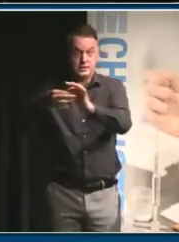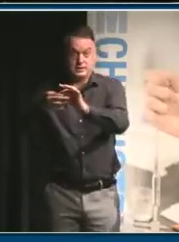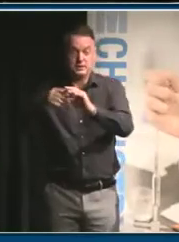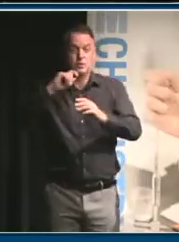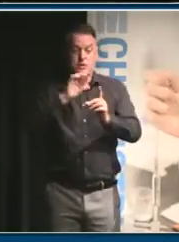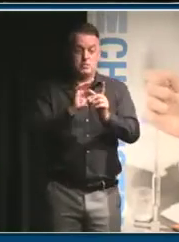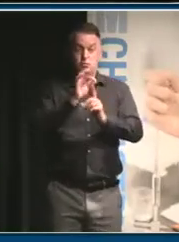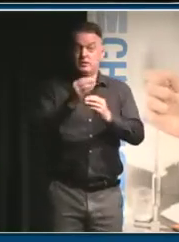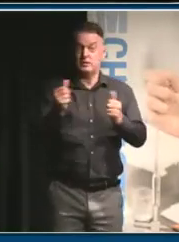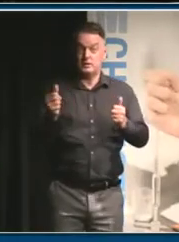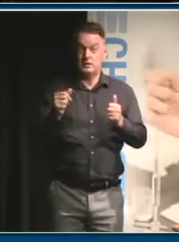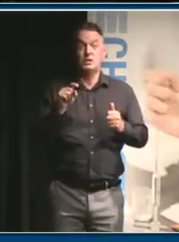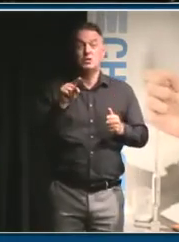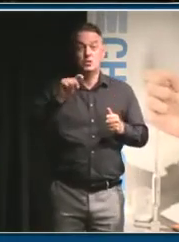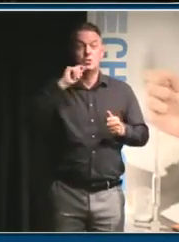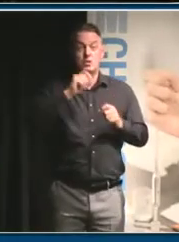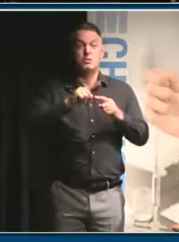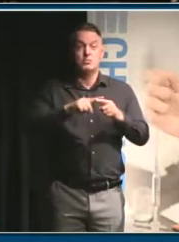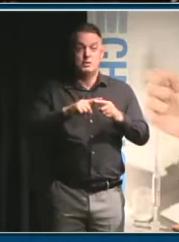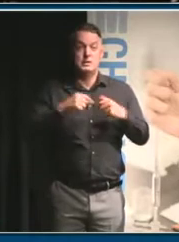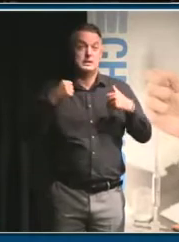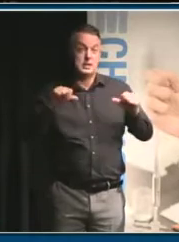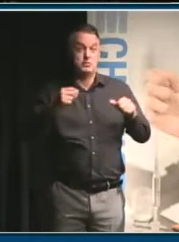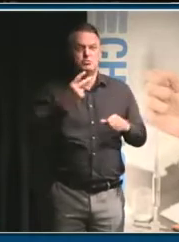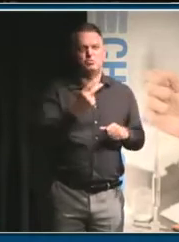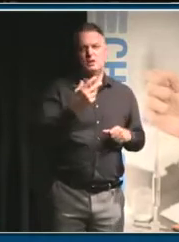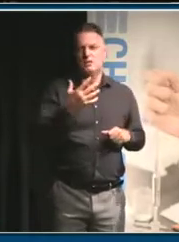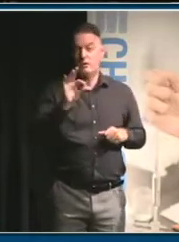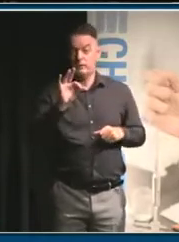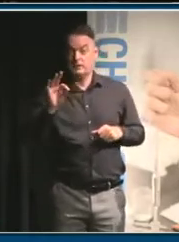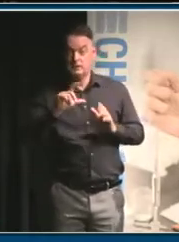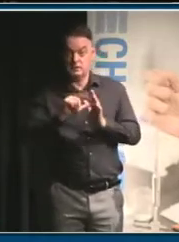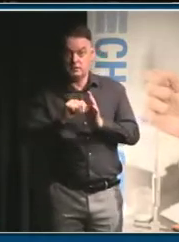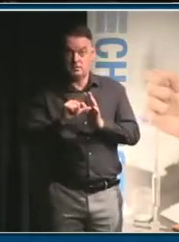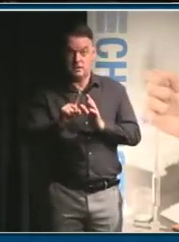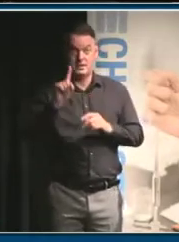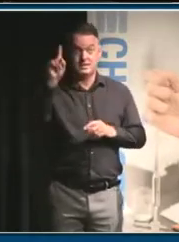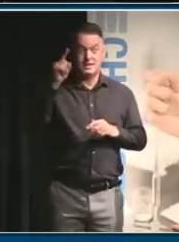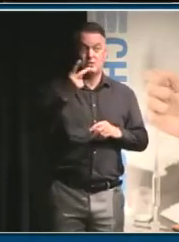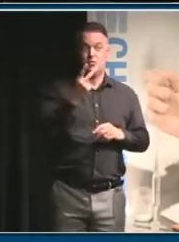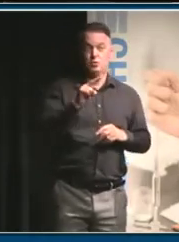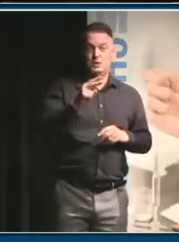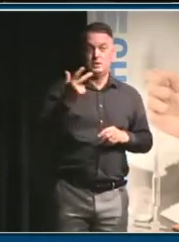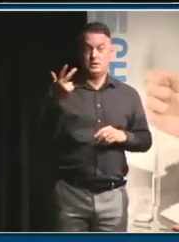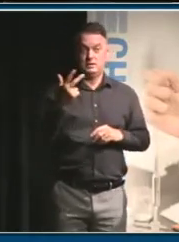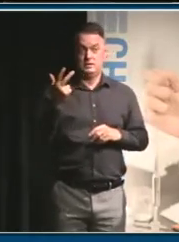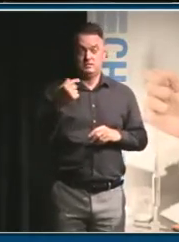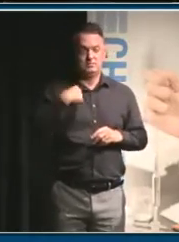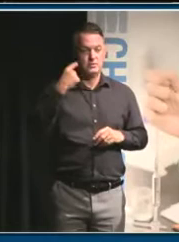you'll be successful maybe 25 percent of the time. But today in 2018 I would argue over 65